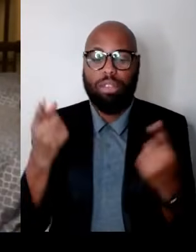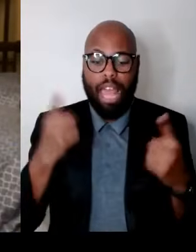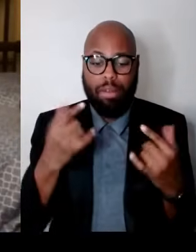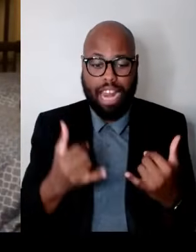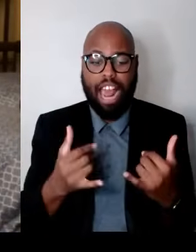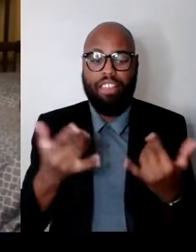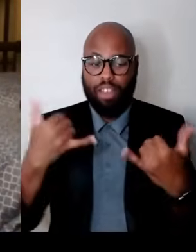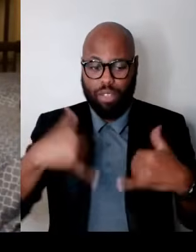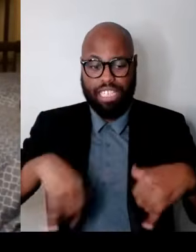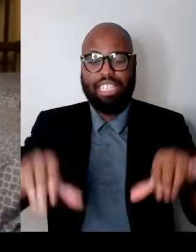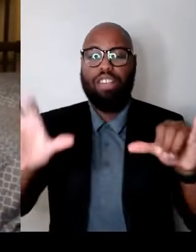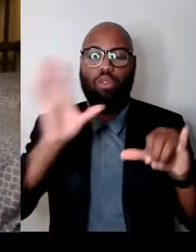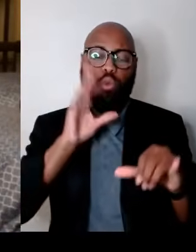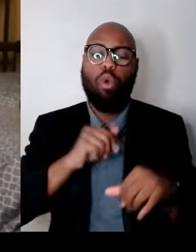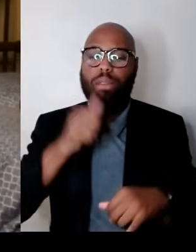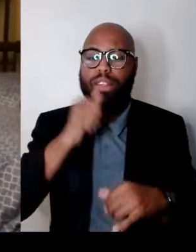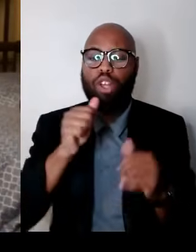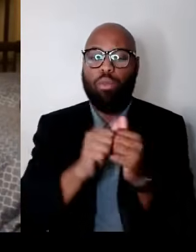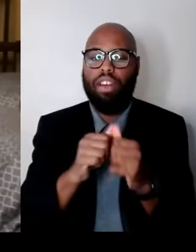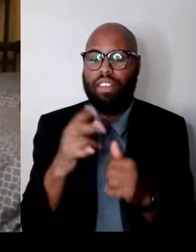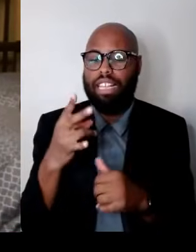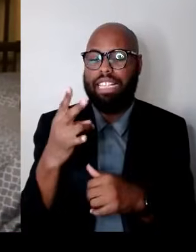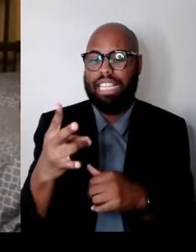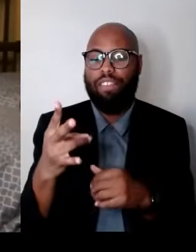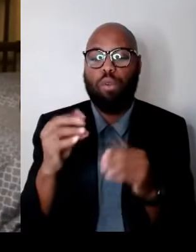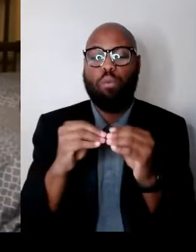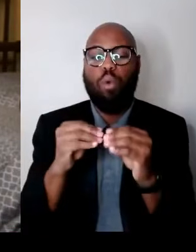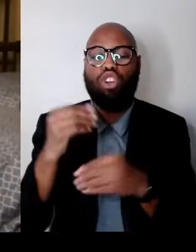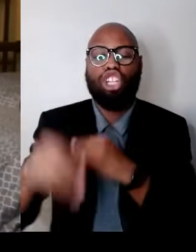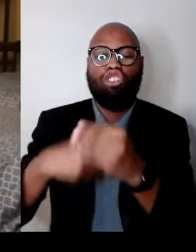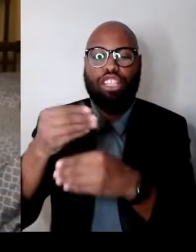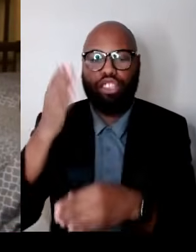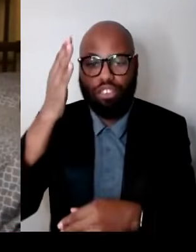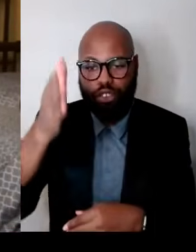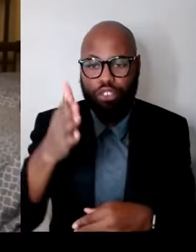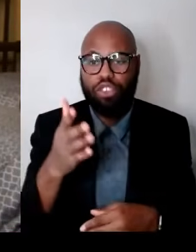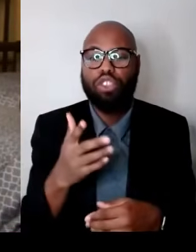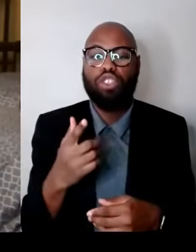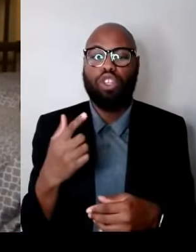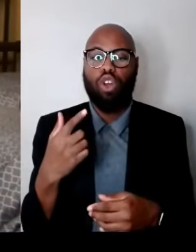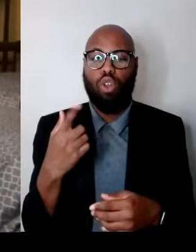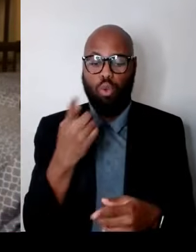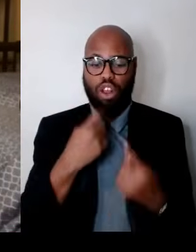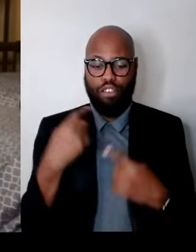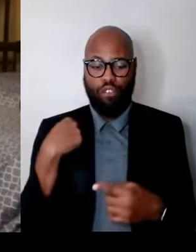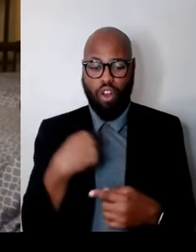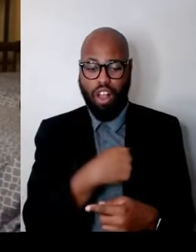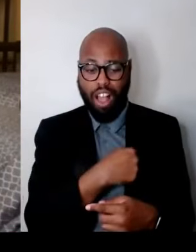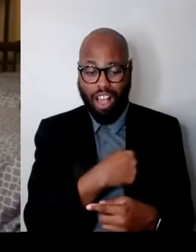So the question for us as organizers is, how do we address this?